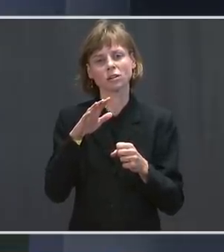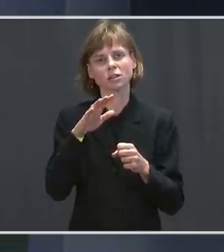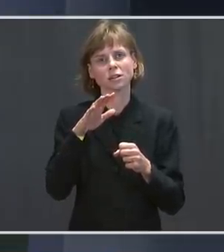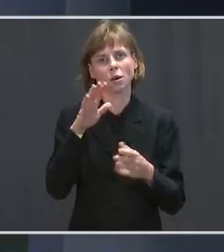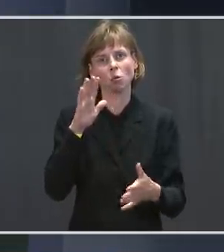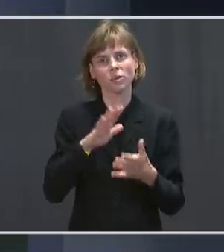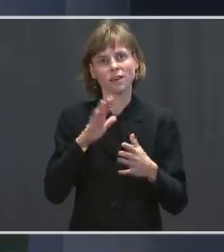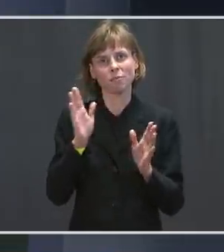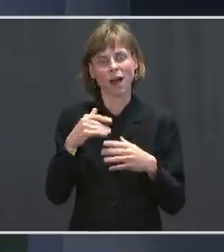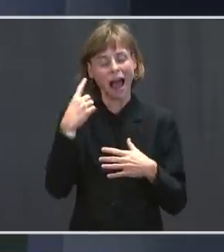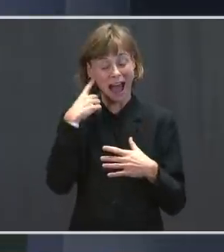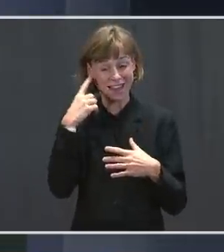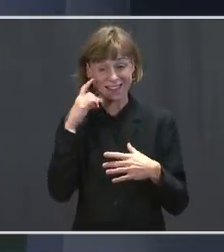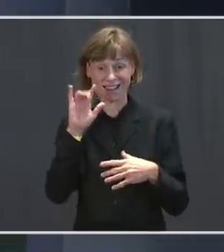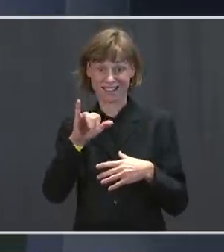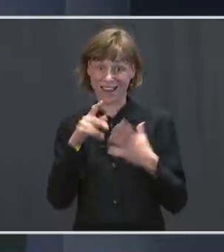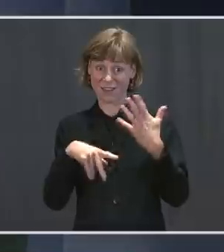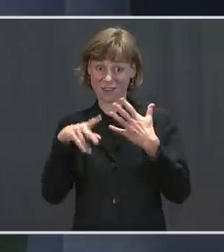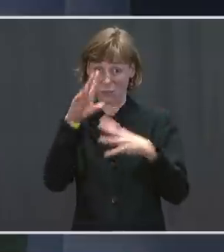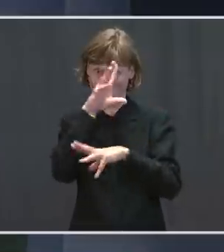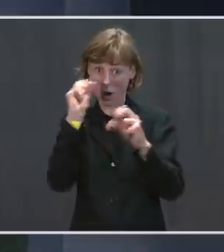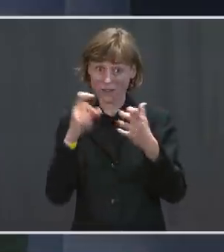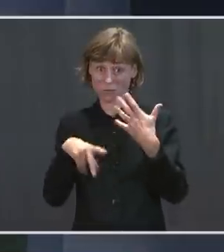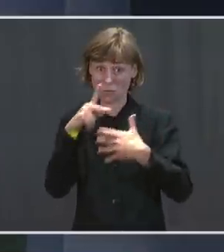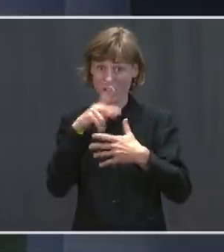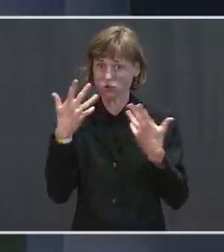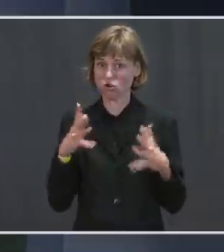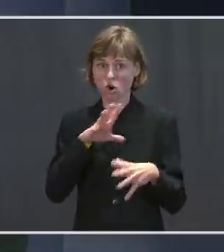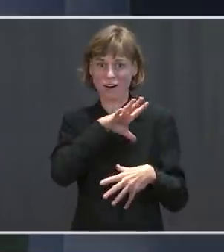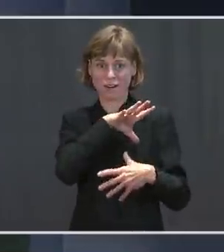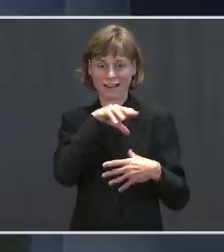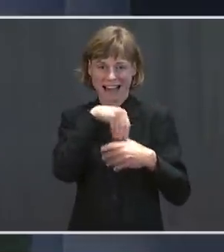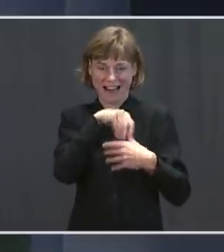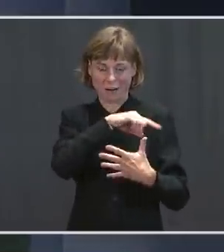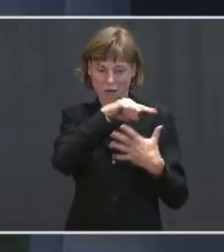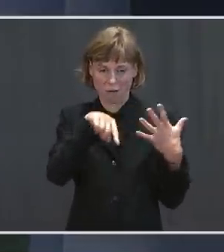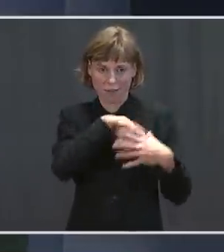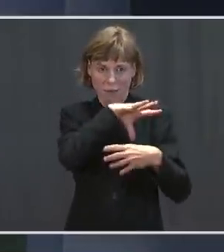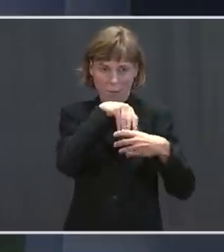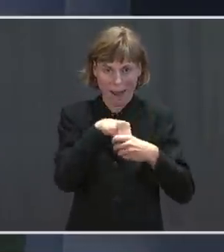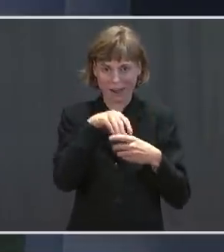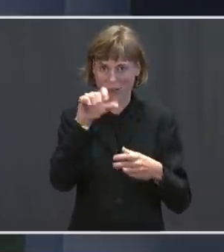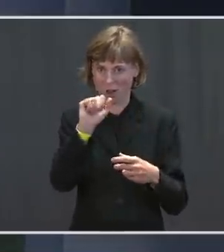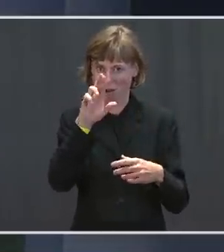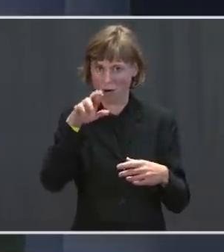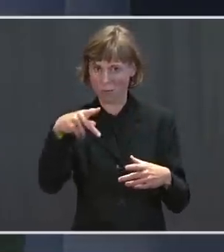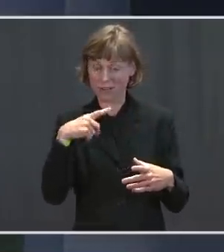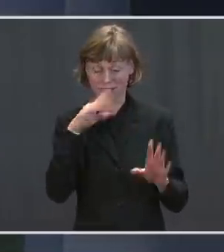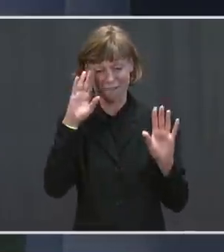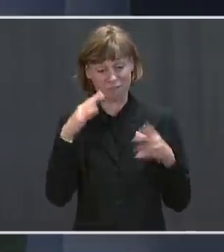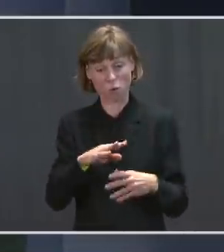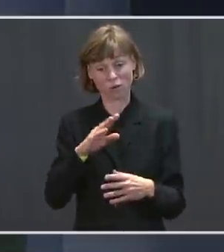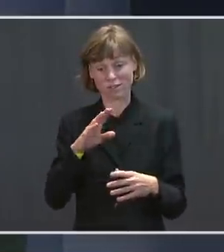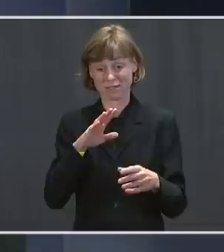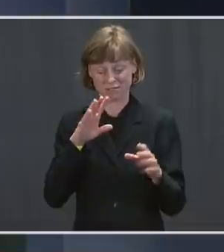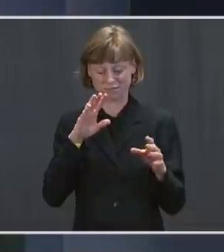are already in the package and they are focused on ensuring there's funding to get vaccines in the arms of Americans,